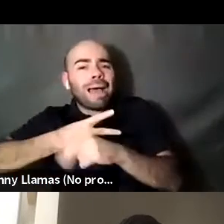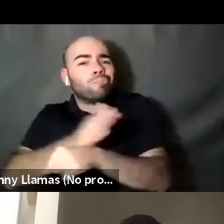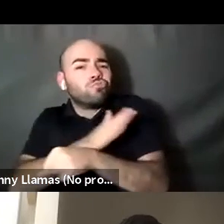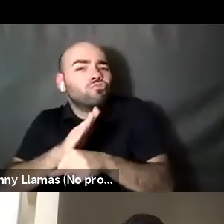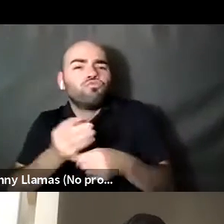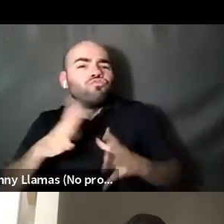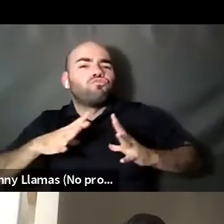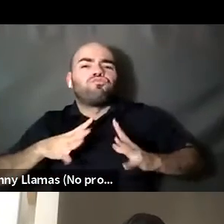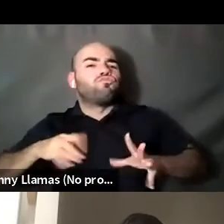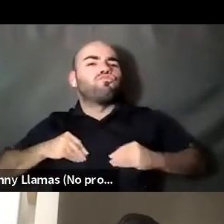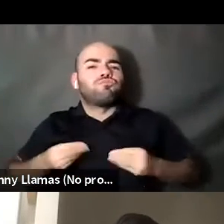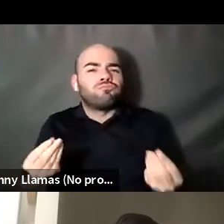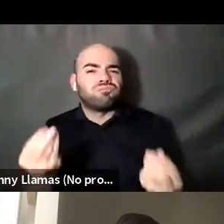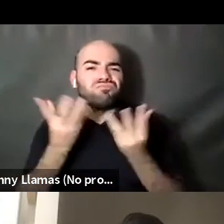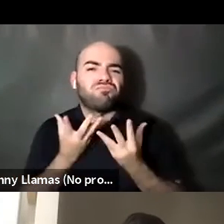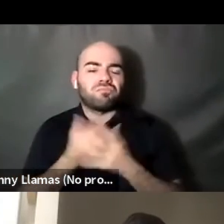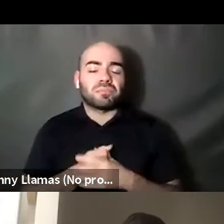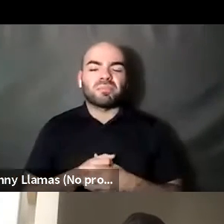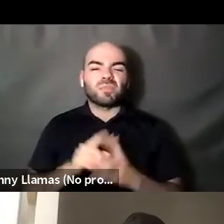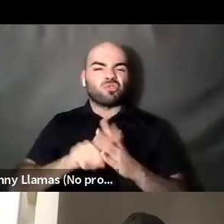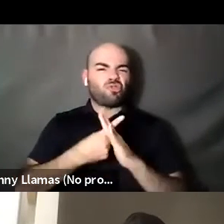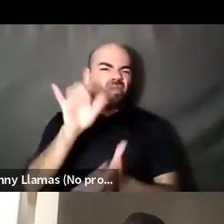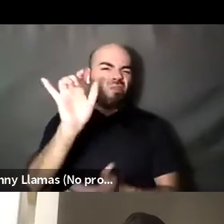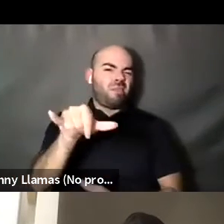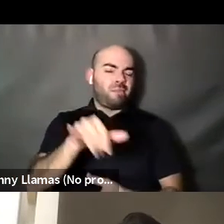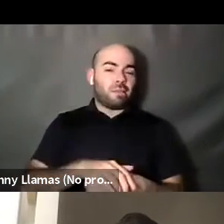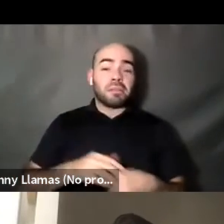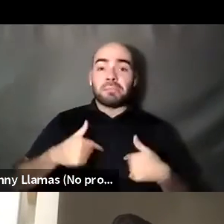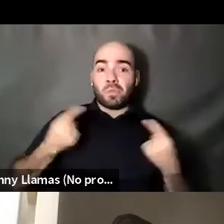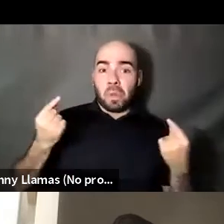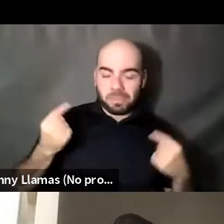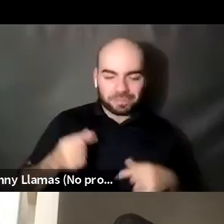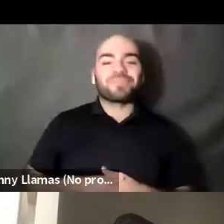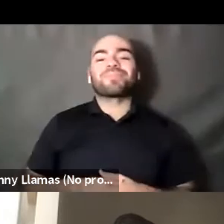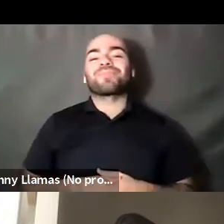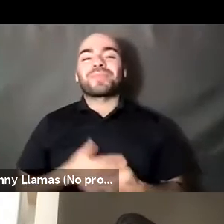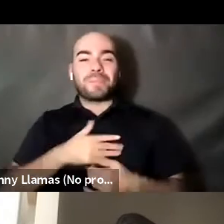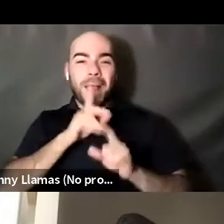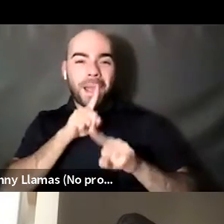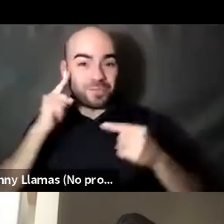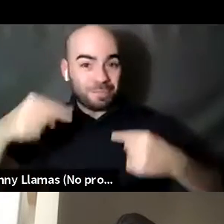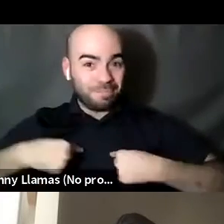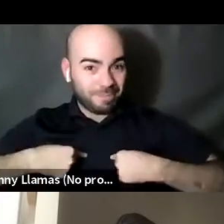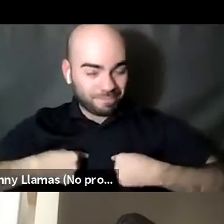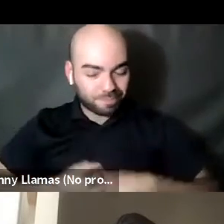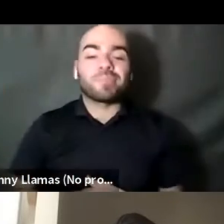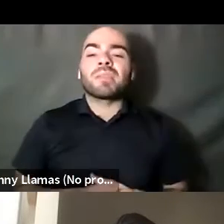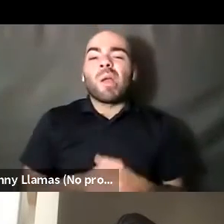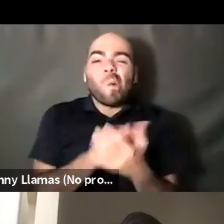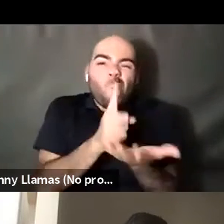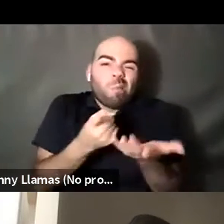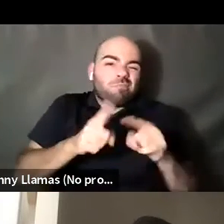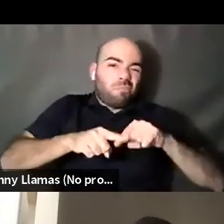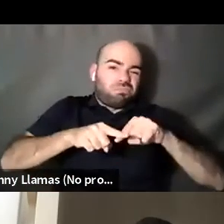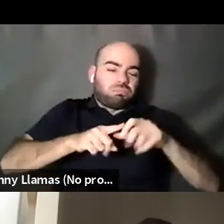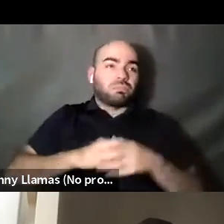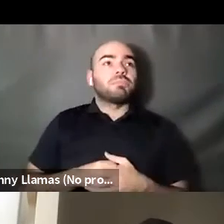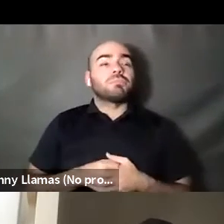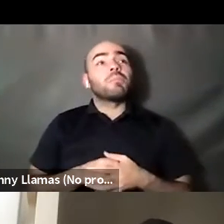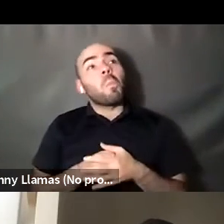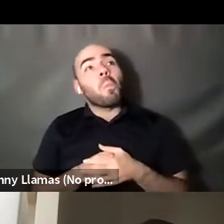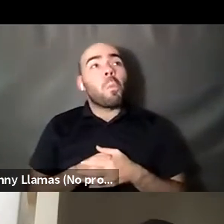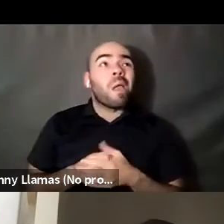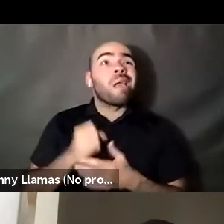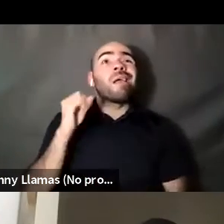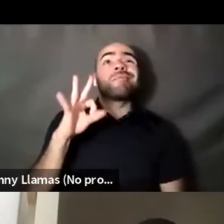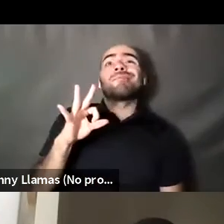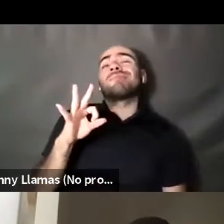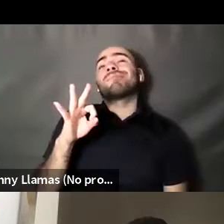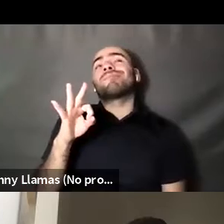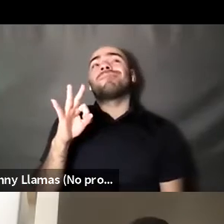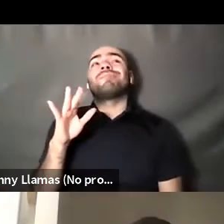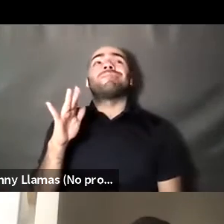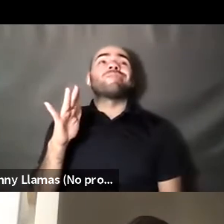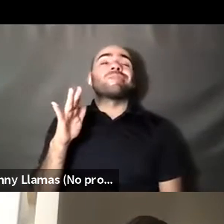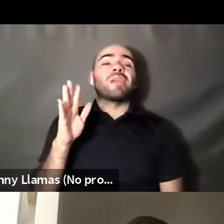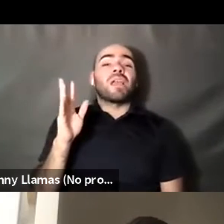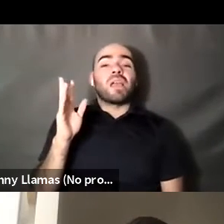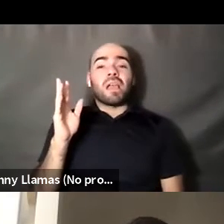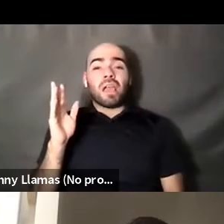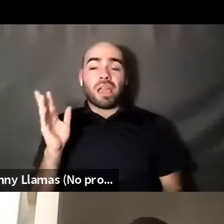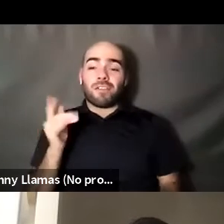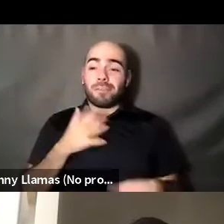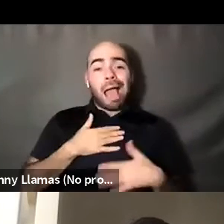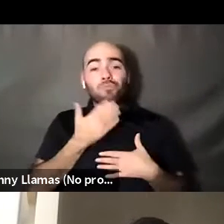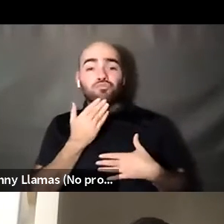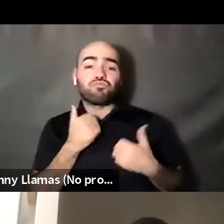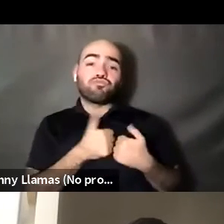Kenyon Farrow (he/him/his): And, you know, we'll, we'll kick it off that way. I'll start and model that particular question. So for me it really kind of depends. I would say if it's, um, you know, if it's a booth thing moment where it's feelings involved.